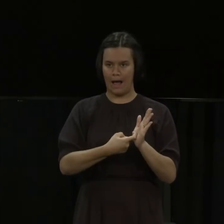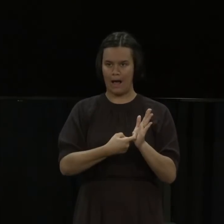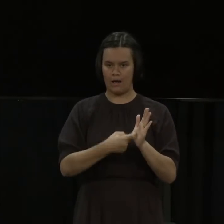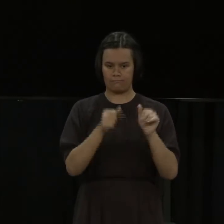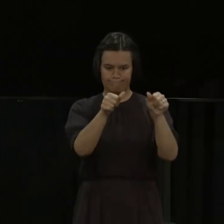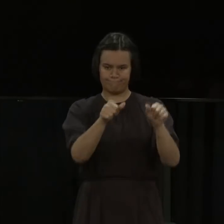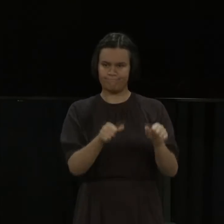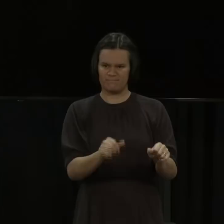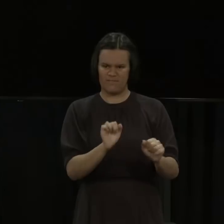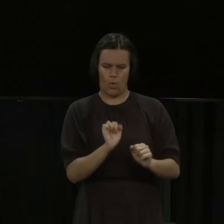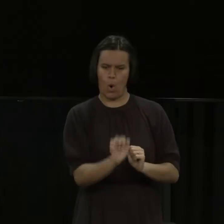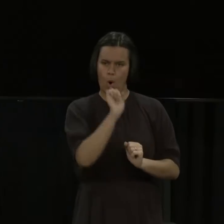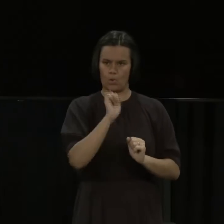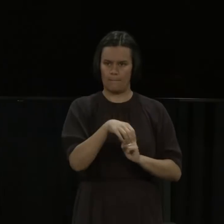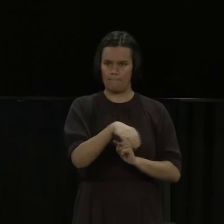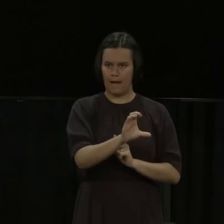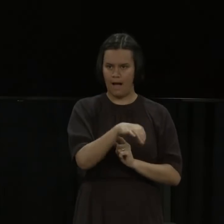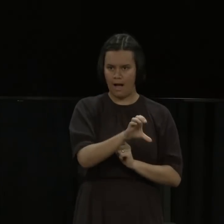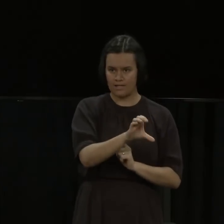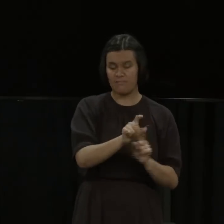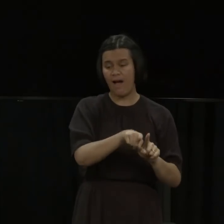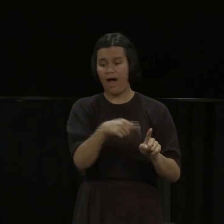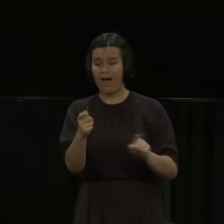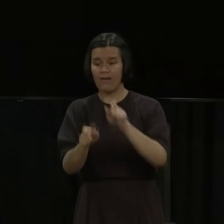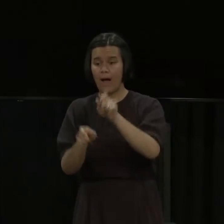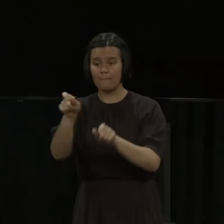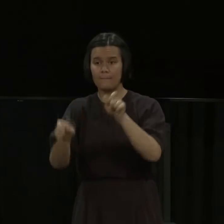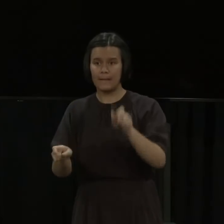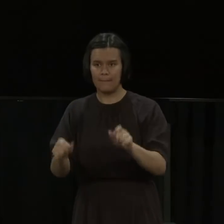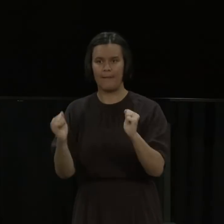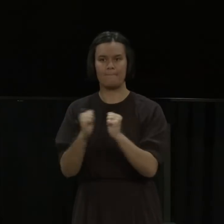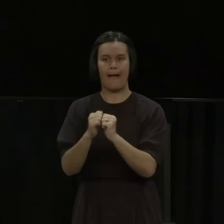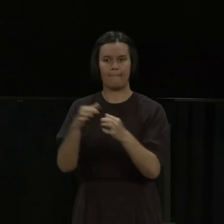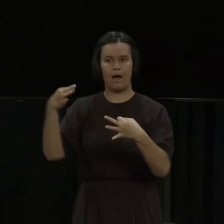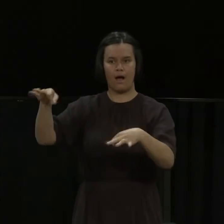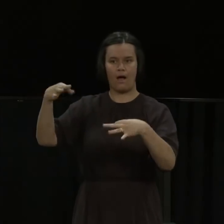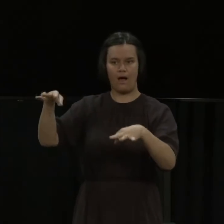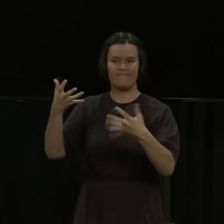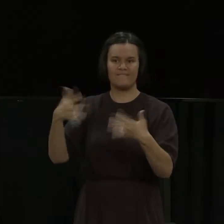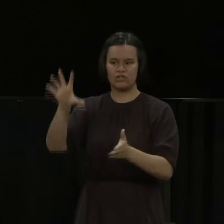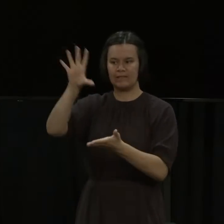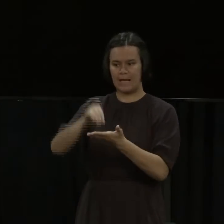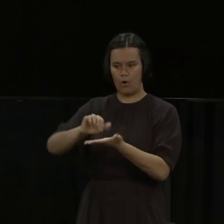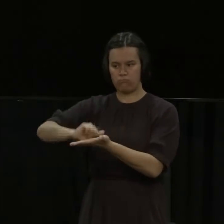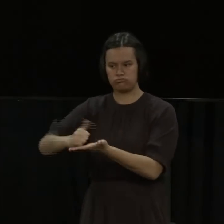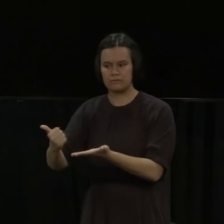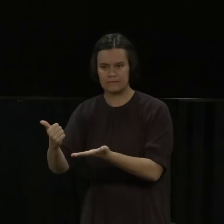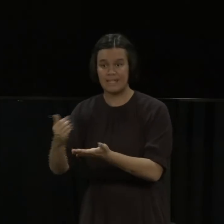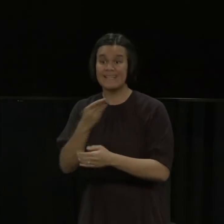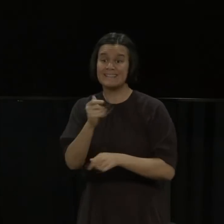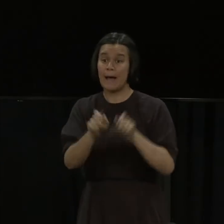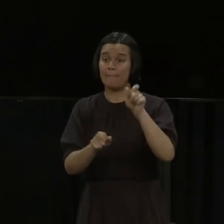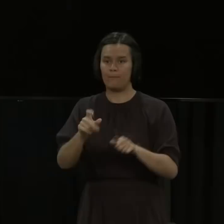which you create your My COVID record and you create a vaccination pass. About 2 million people now have created their my covert record back about 7.5 million people have downloaded the QR codes and about another 250,000